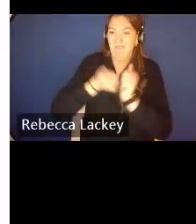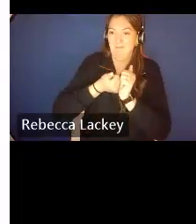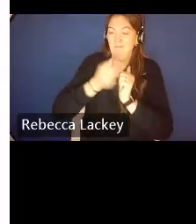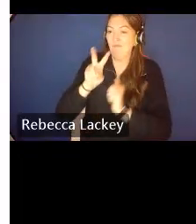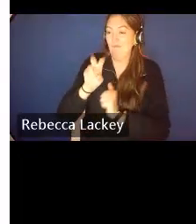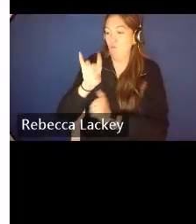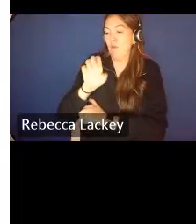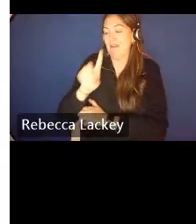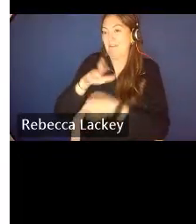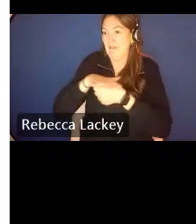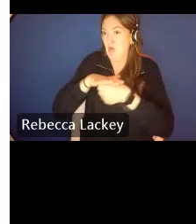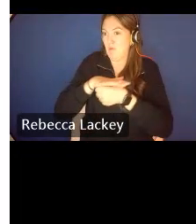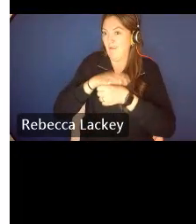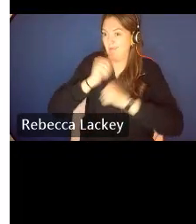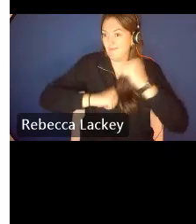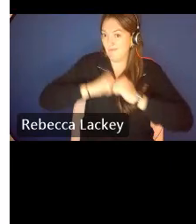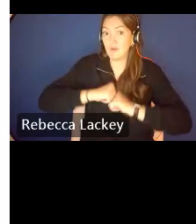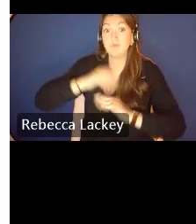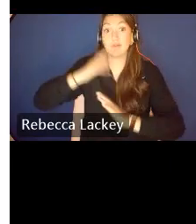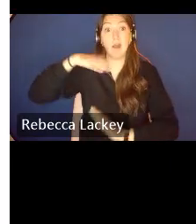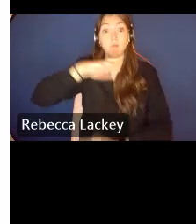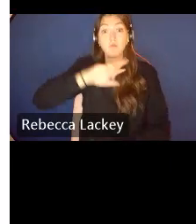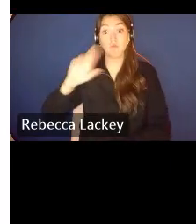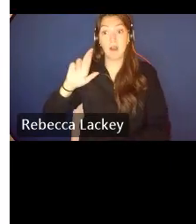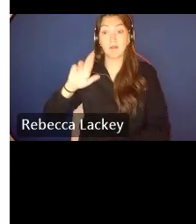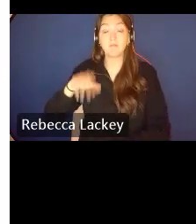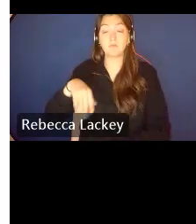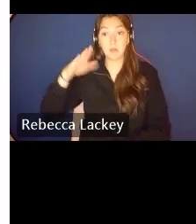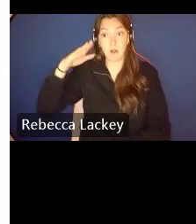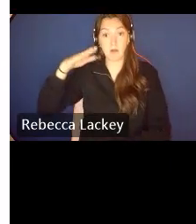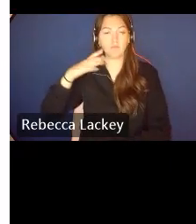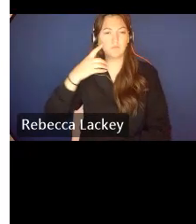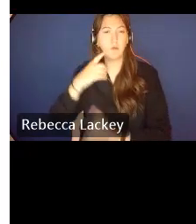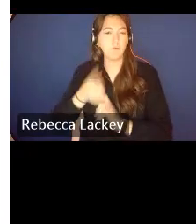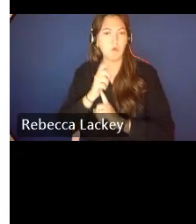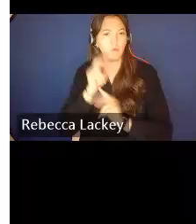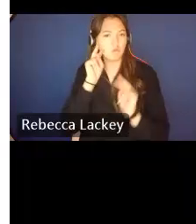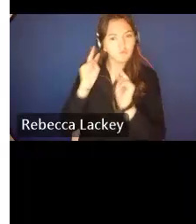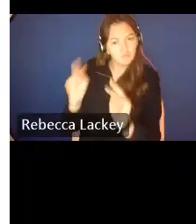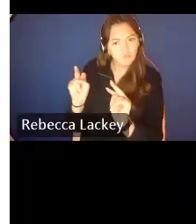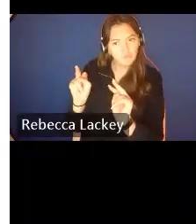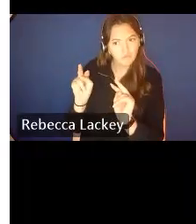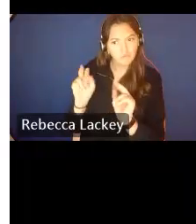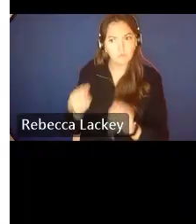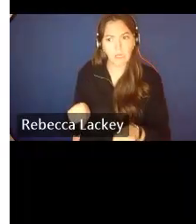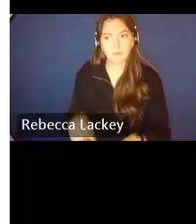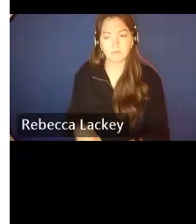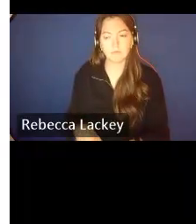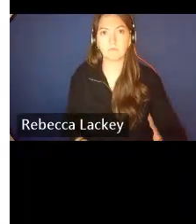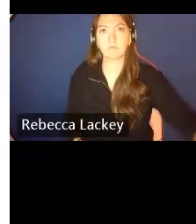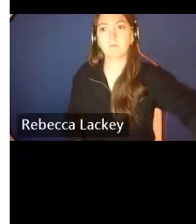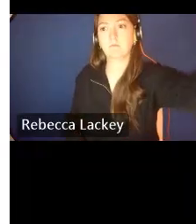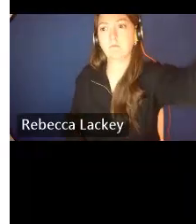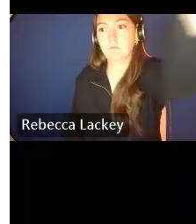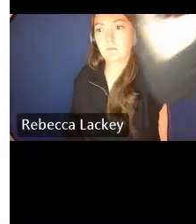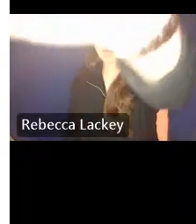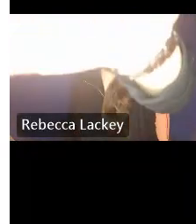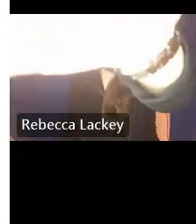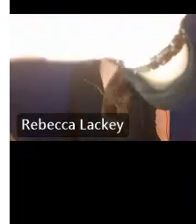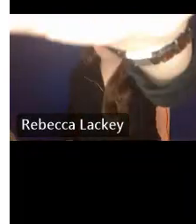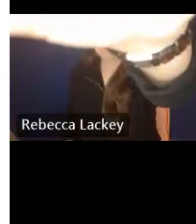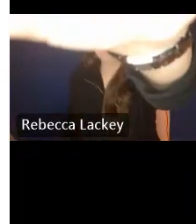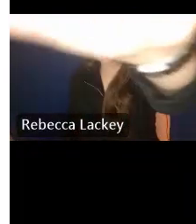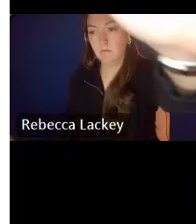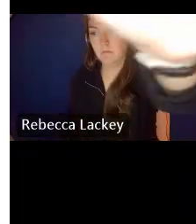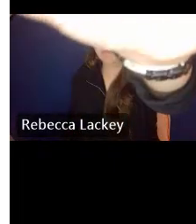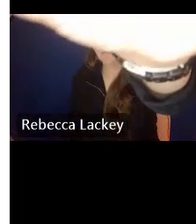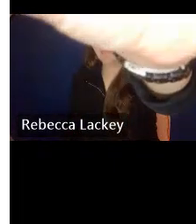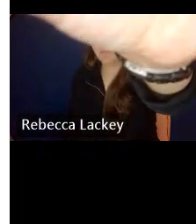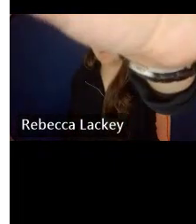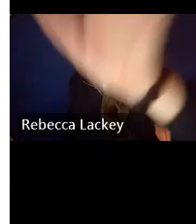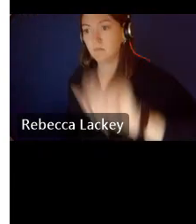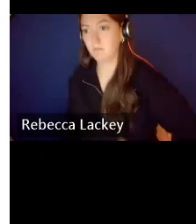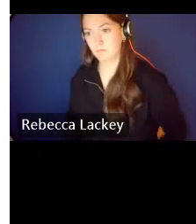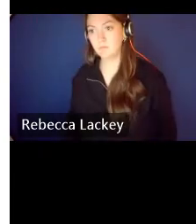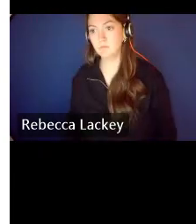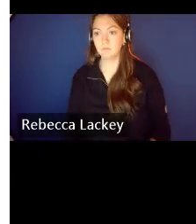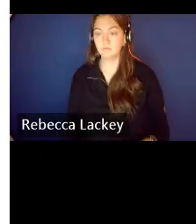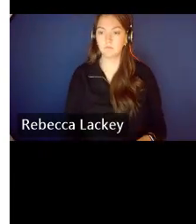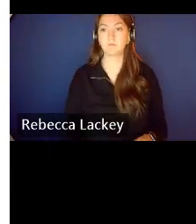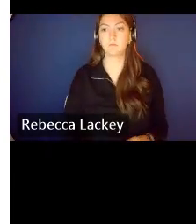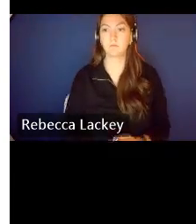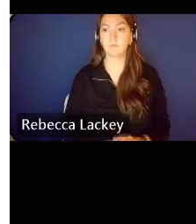as shown here in the upper right figure. We'll give you a few moments to view this slide.